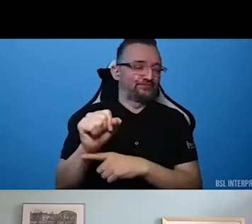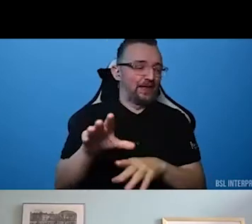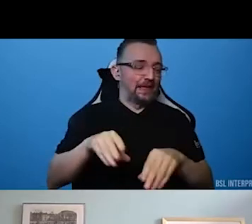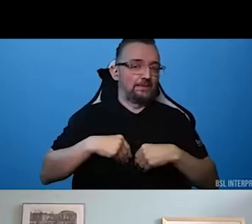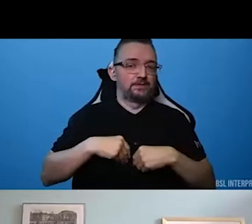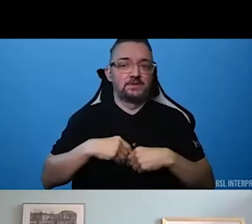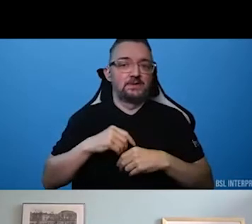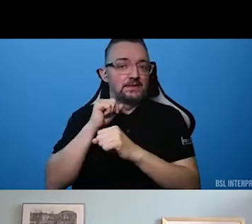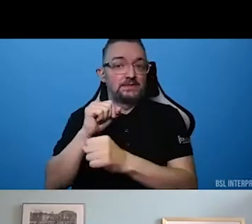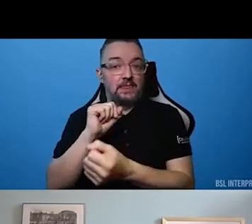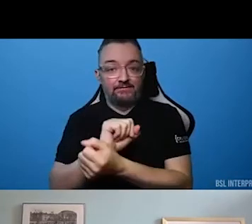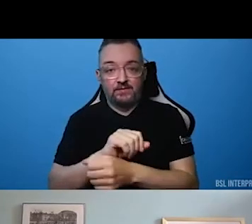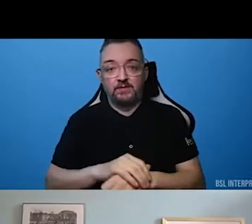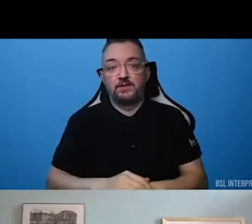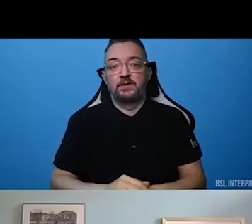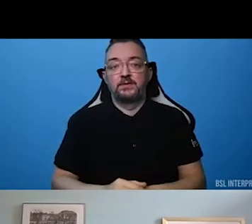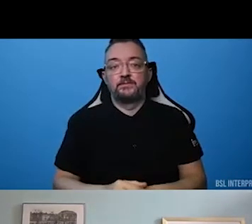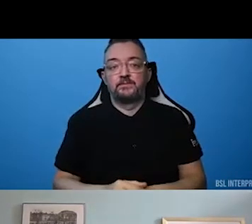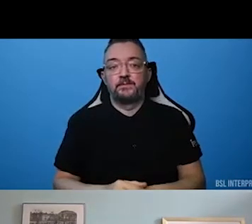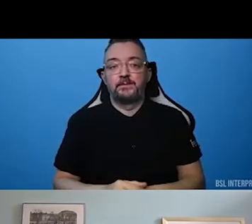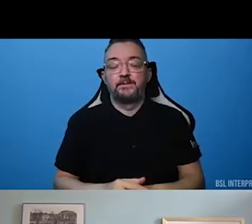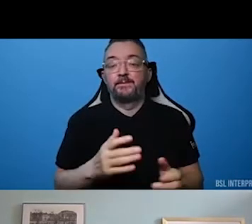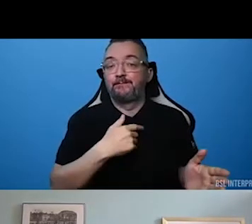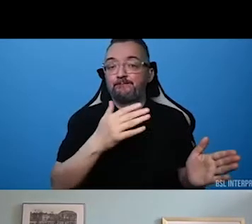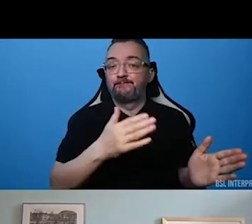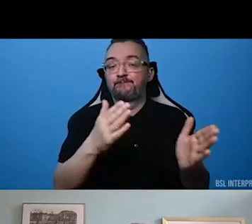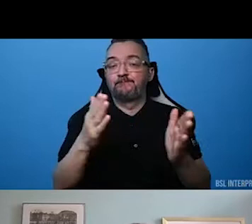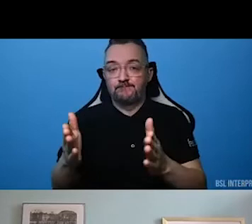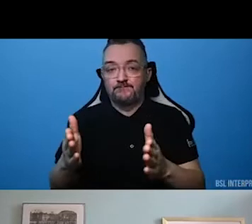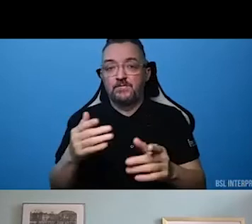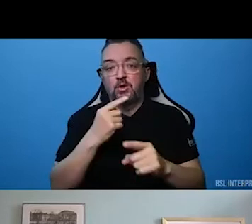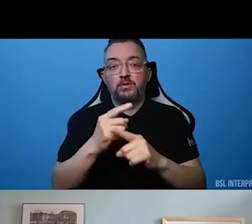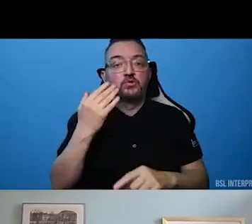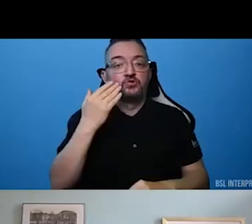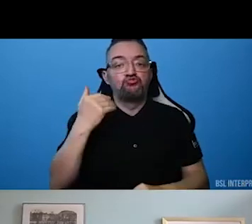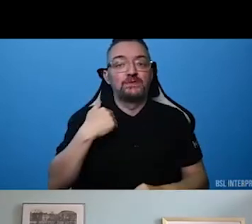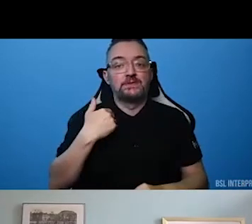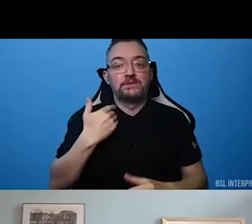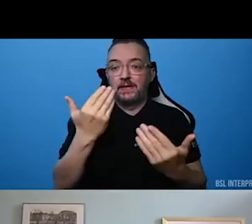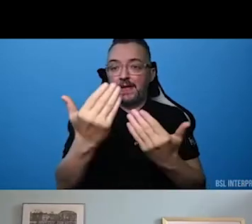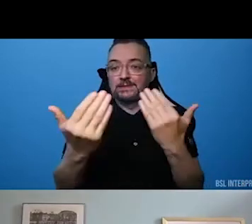So rather than that disavow I'd like to turn instead then to a recent exhibition by Jimmy Robert